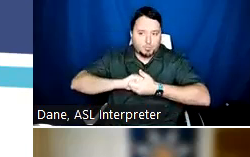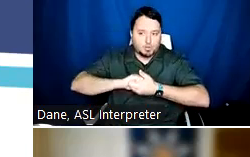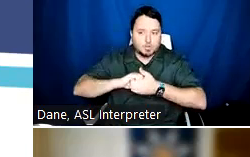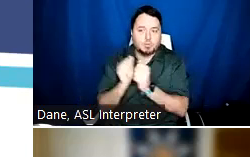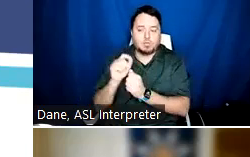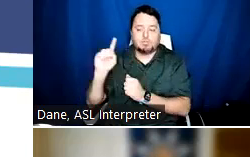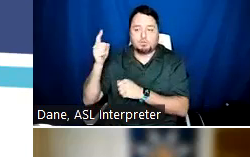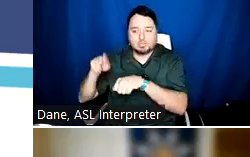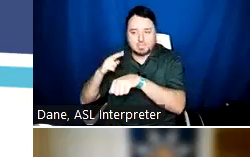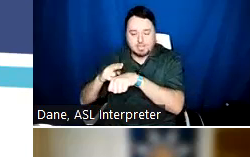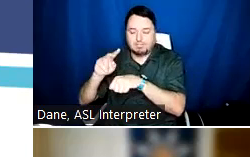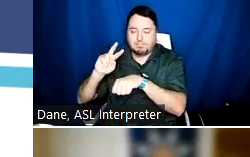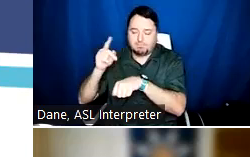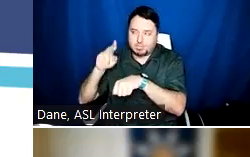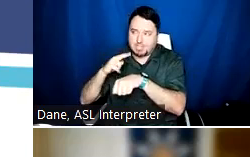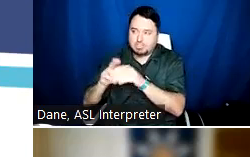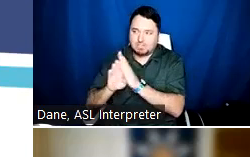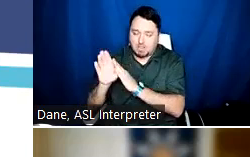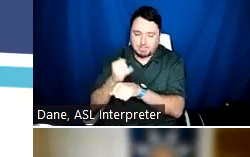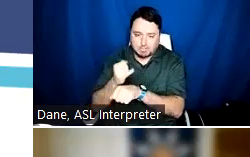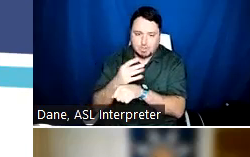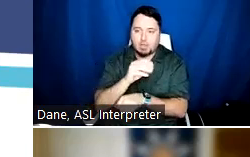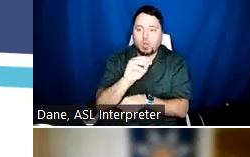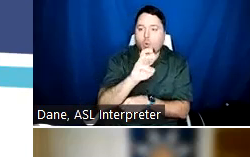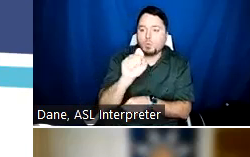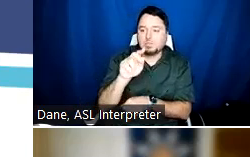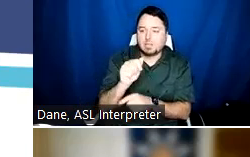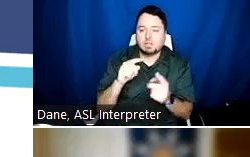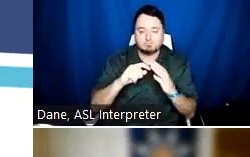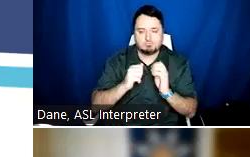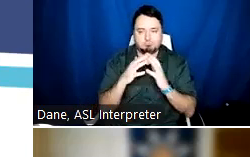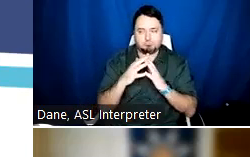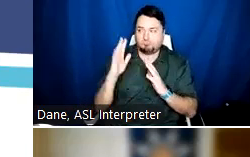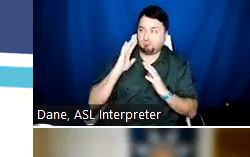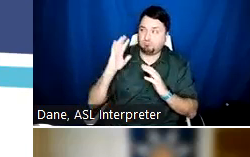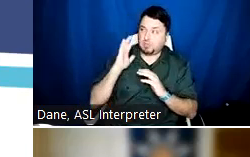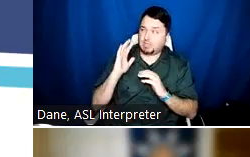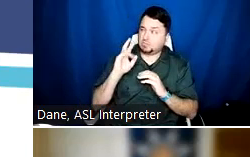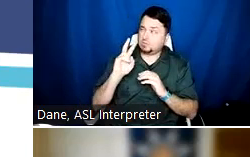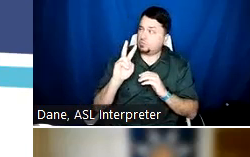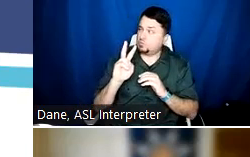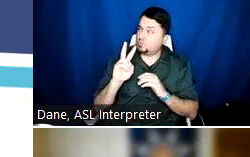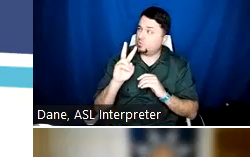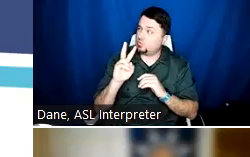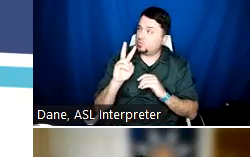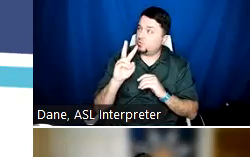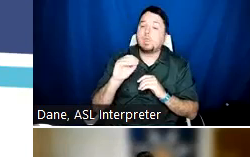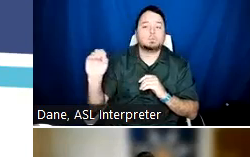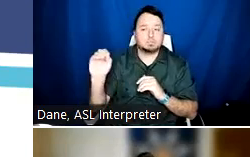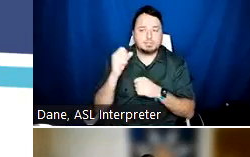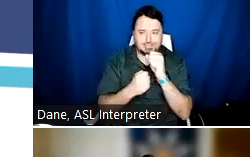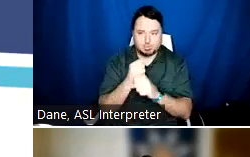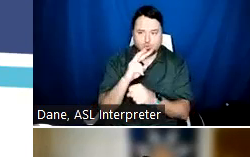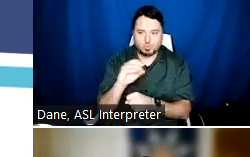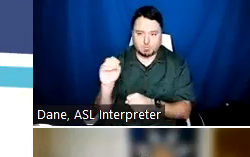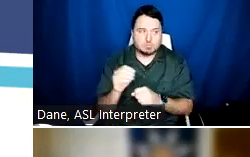development Institute and Oweesta Corporation back in 2000. Yes 2000, right after 1999.